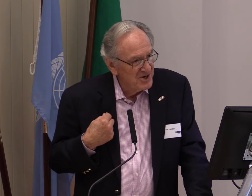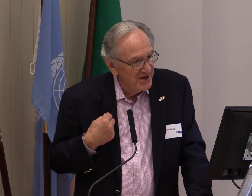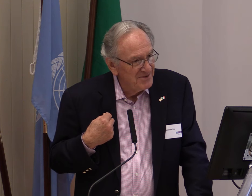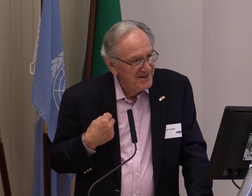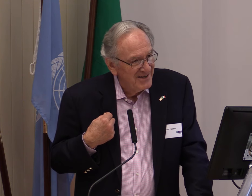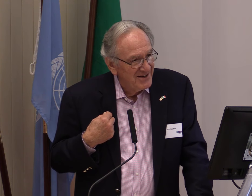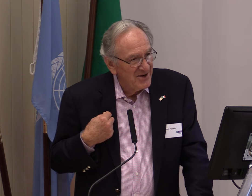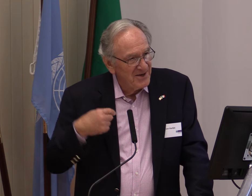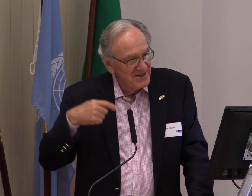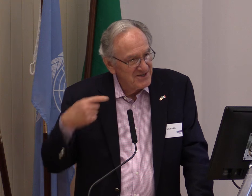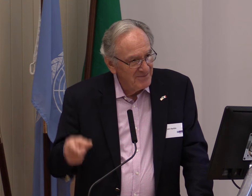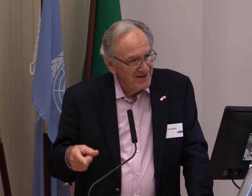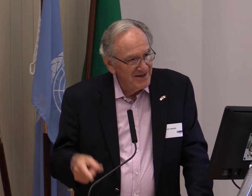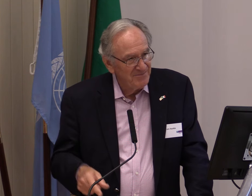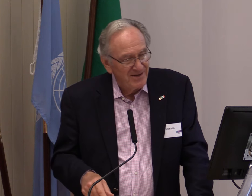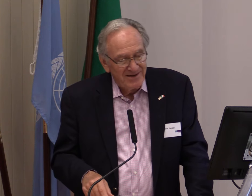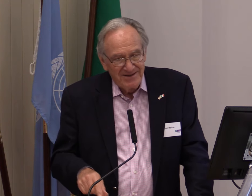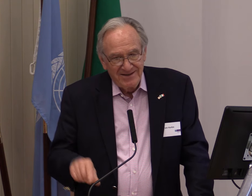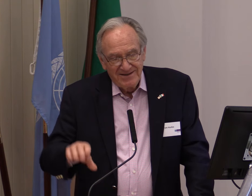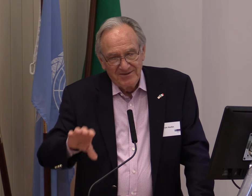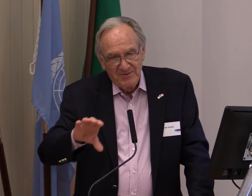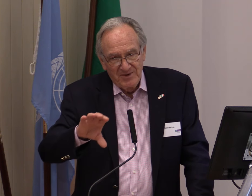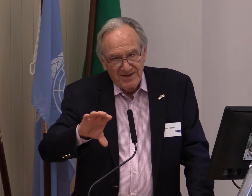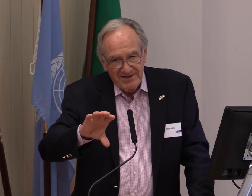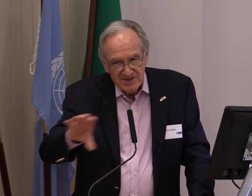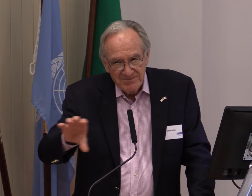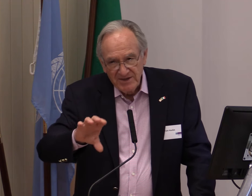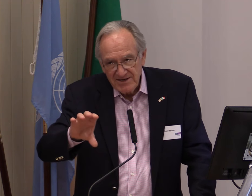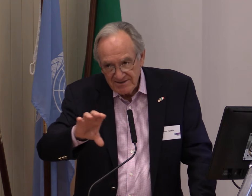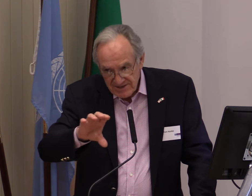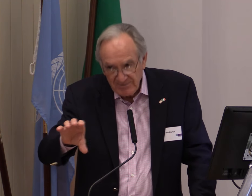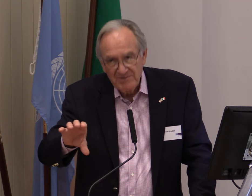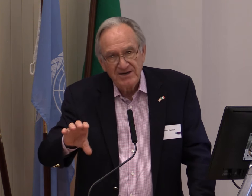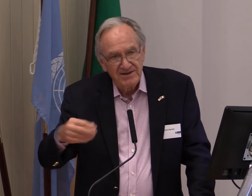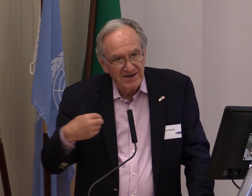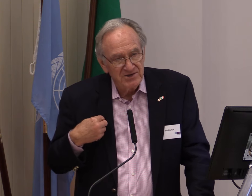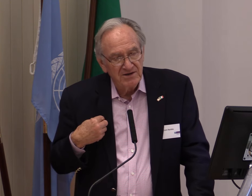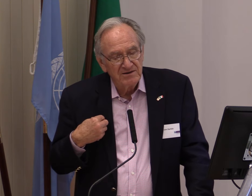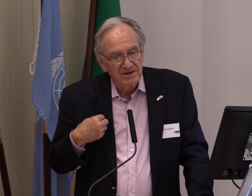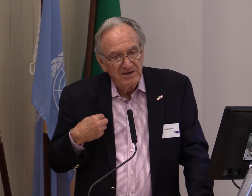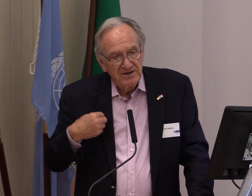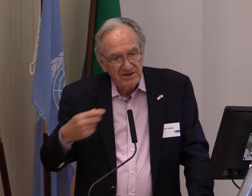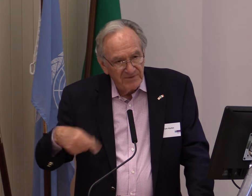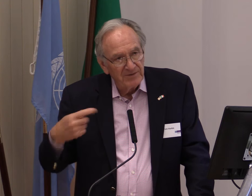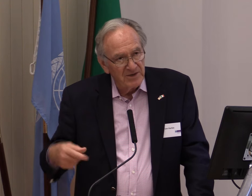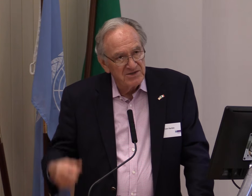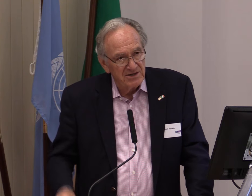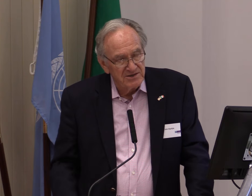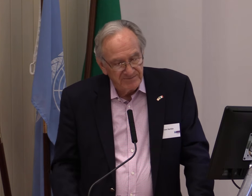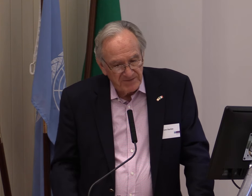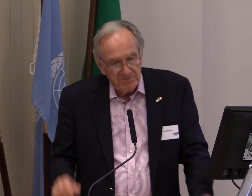job on his committee, which was a disability subcommittee that I chaired, to develop legislation,